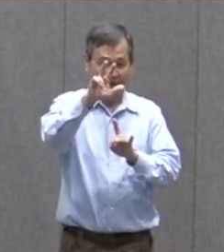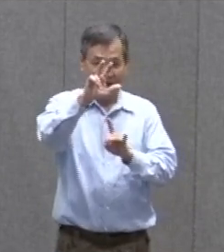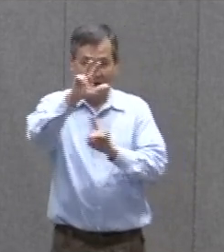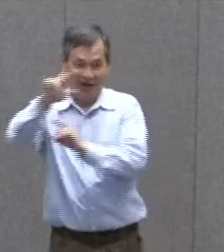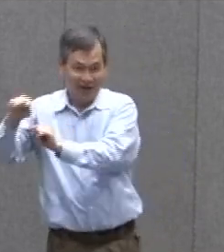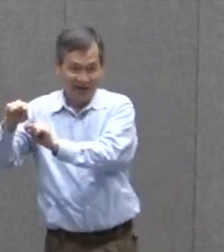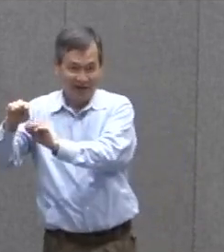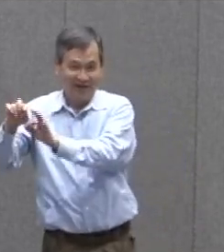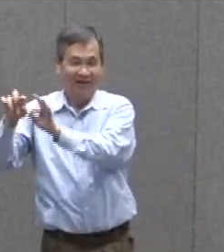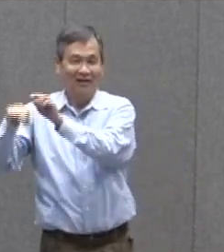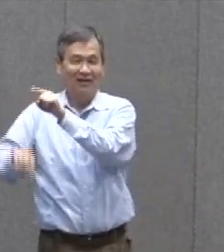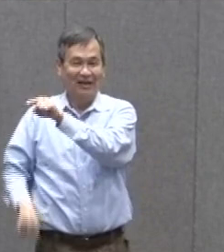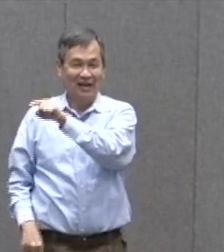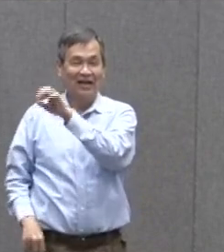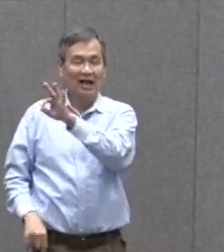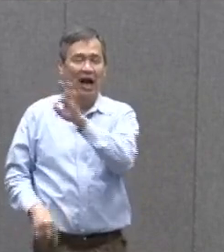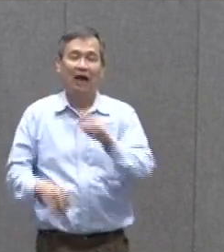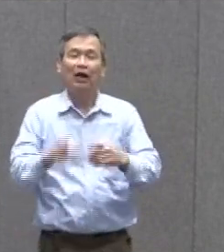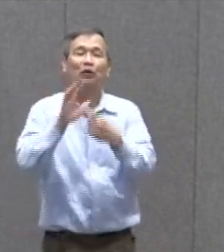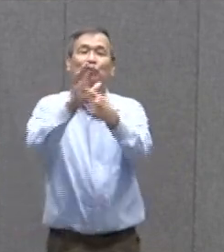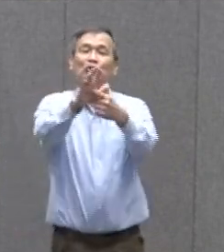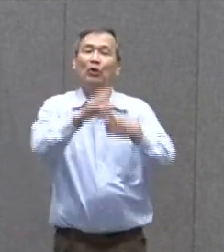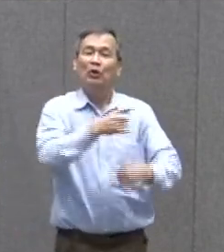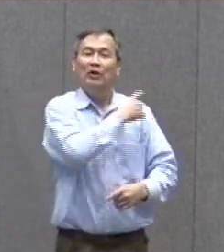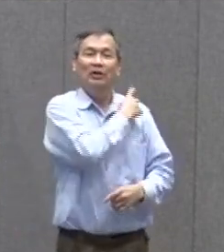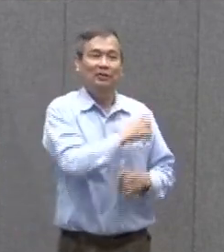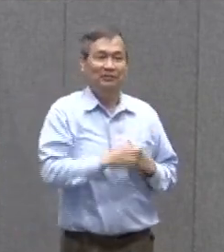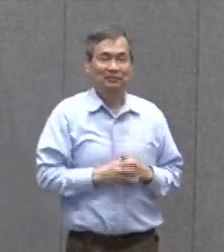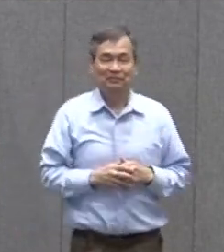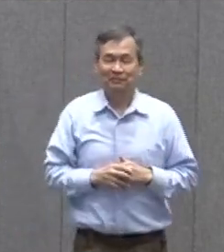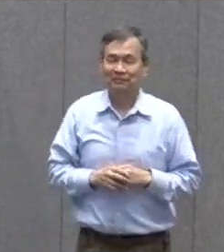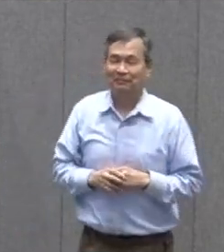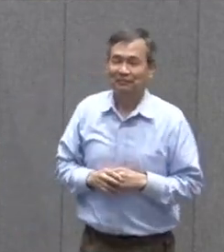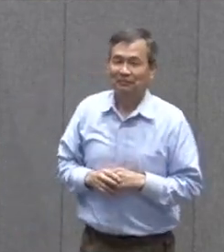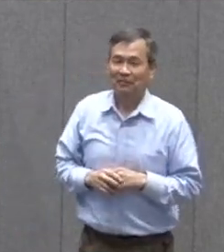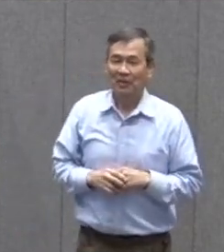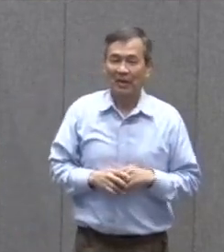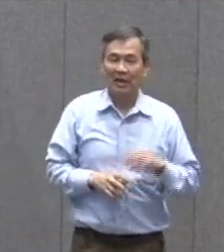I'm going to write that on the board. Six, or three